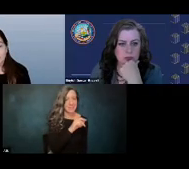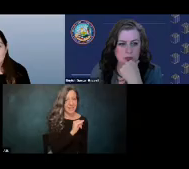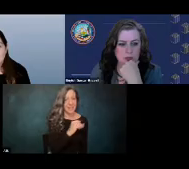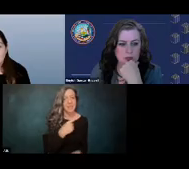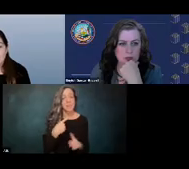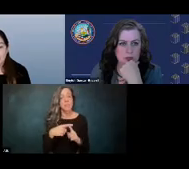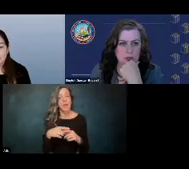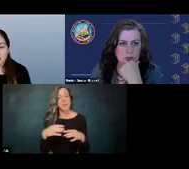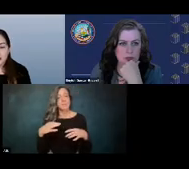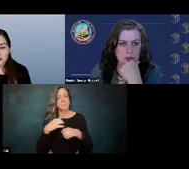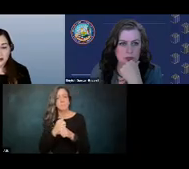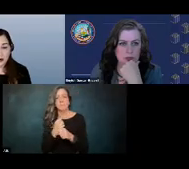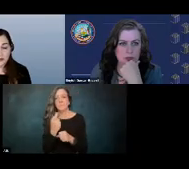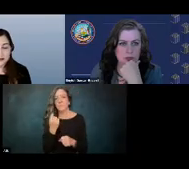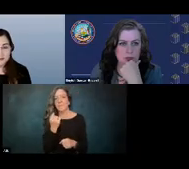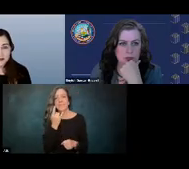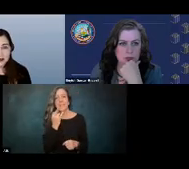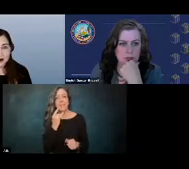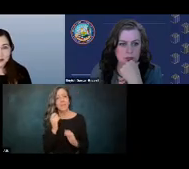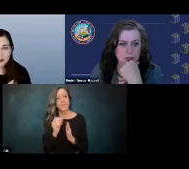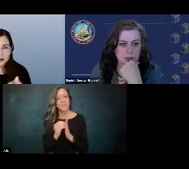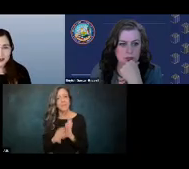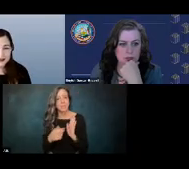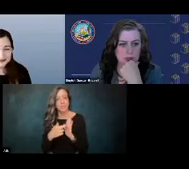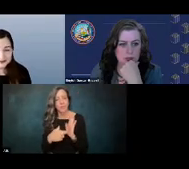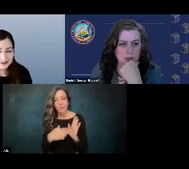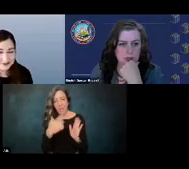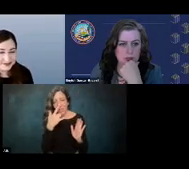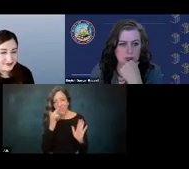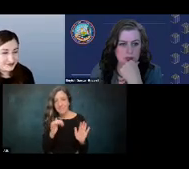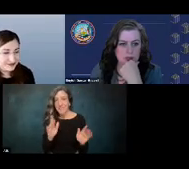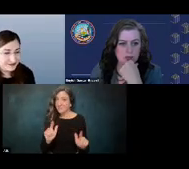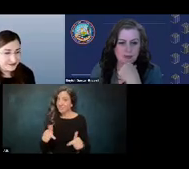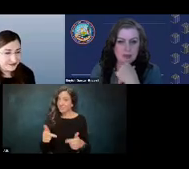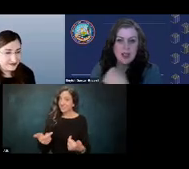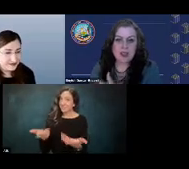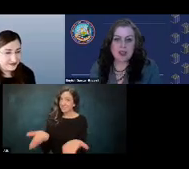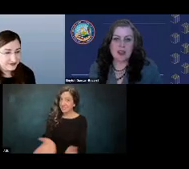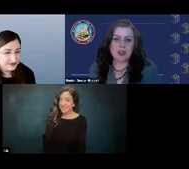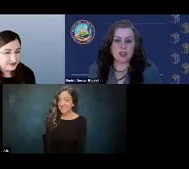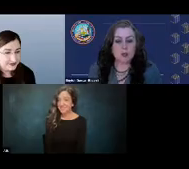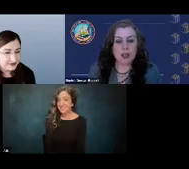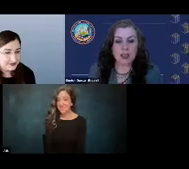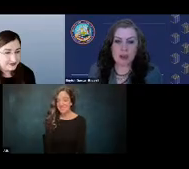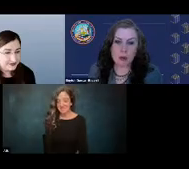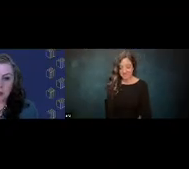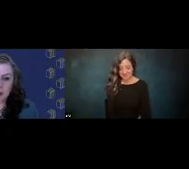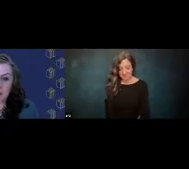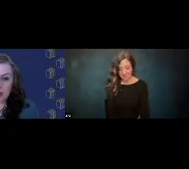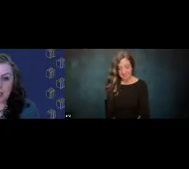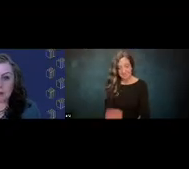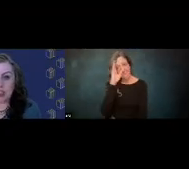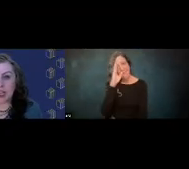snapshot of California student enrollment. Over to you Shiloh. Good morning everyone. My name is